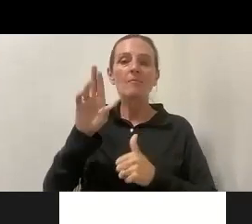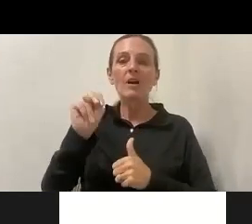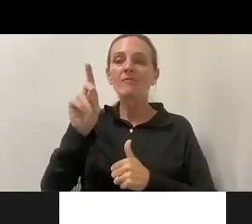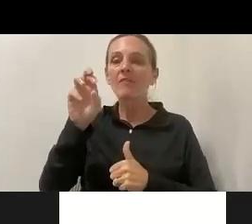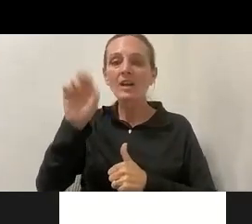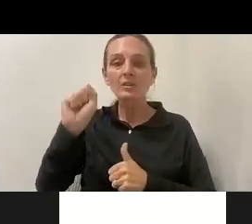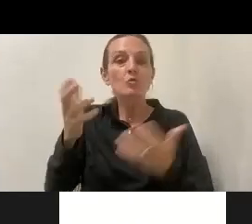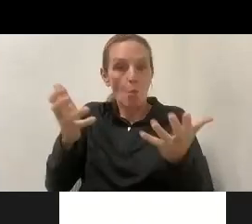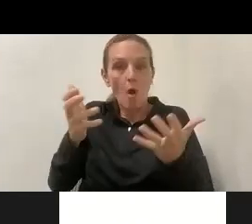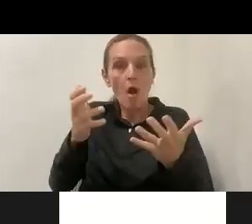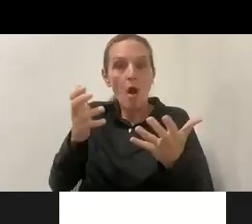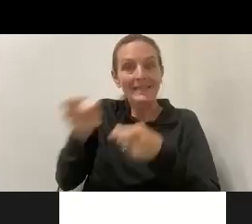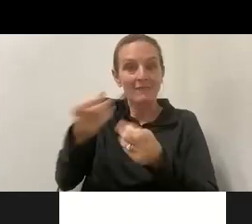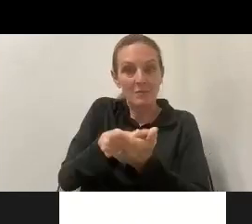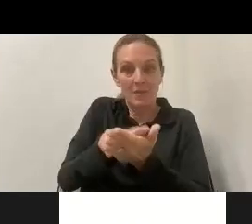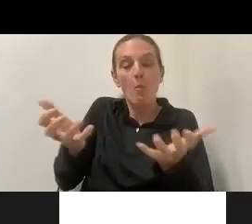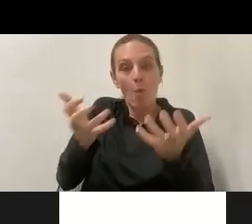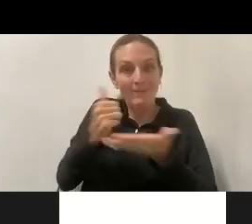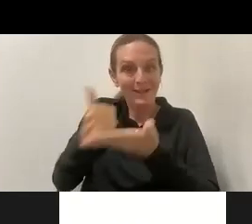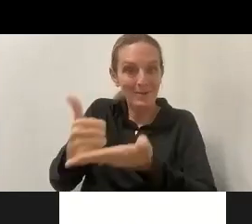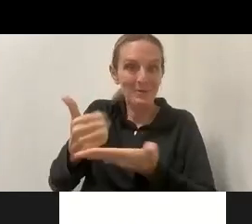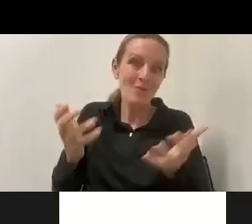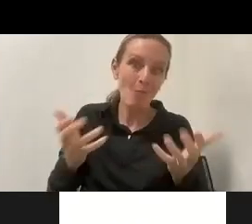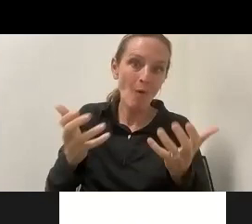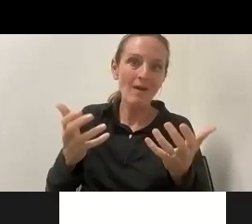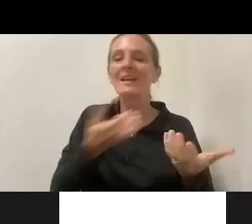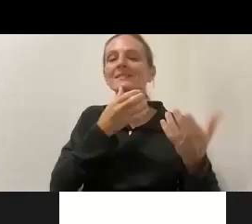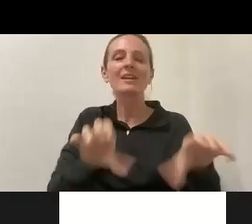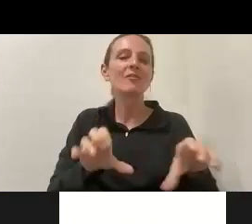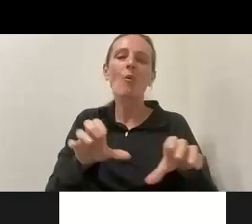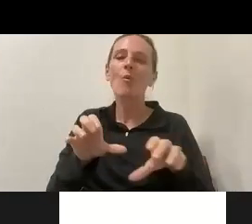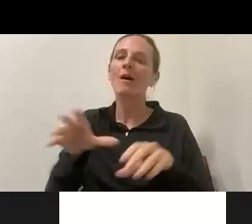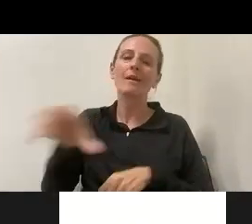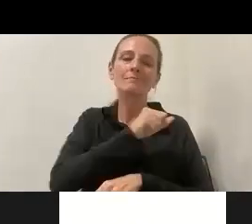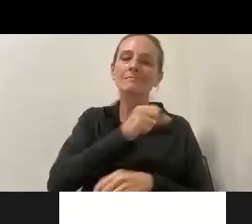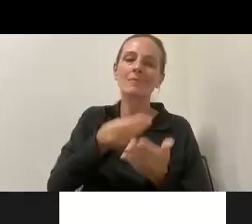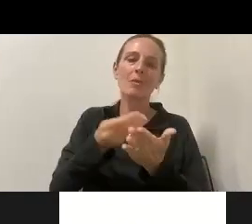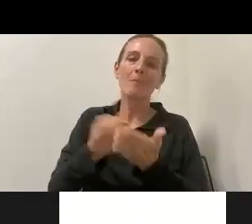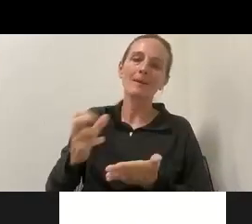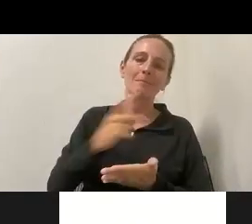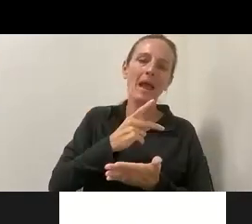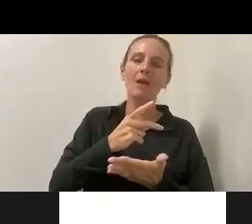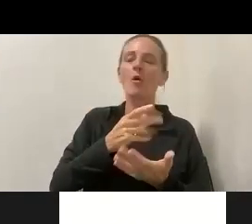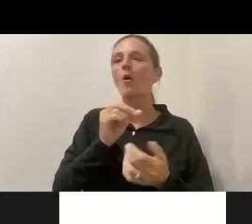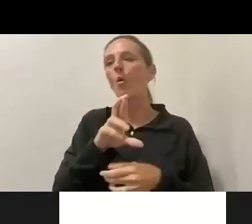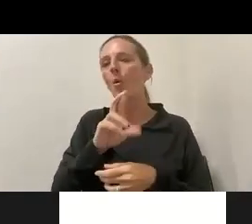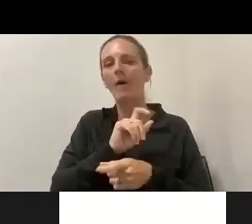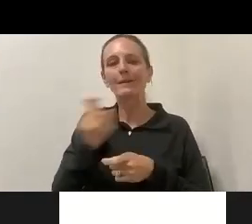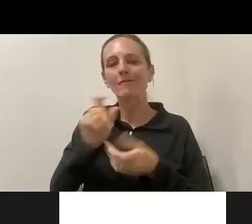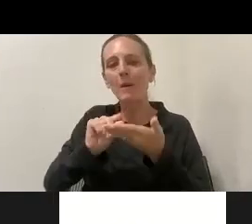they want to help you out. They don't want to have to take the money back, they don’t want to not give out all the money because that means next year they won’t get as much money.